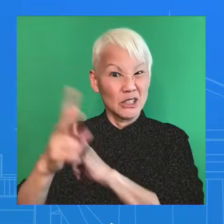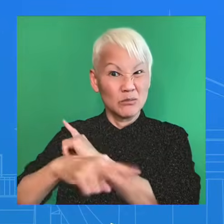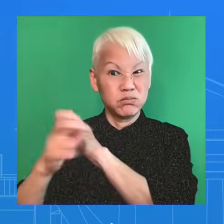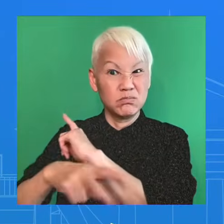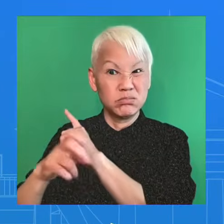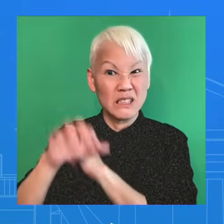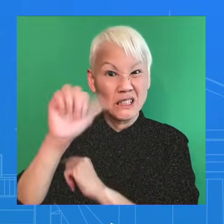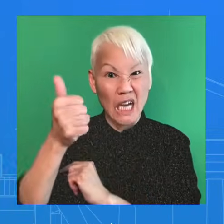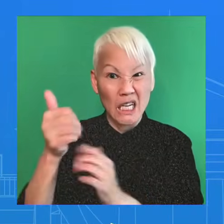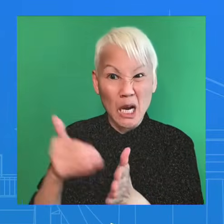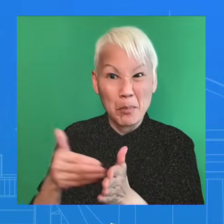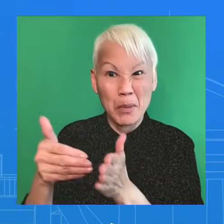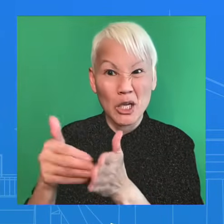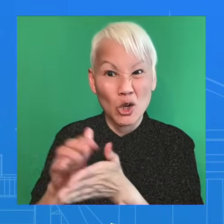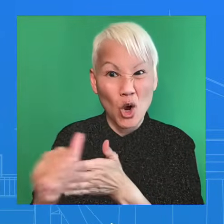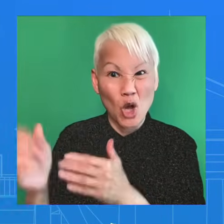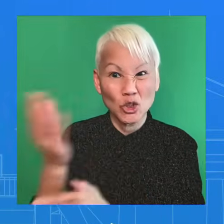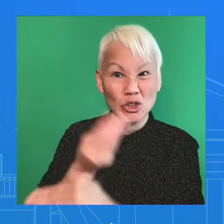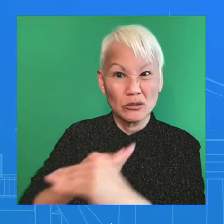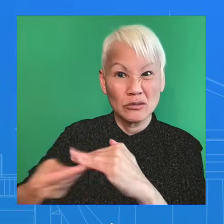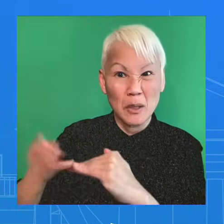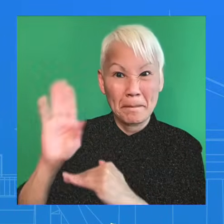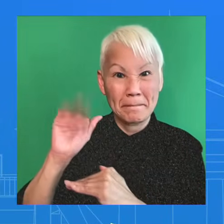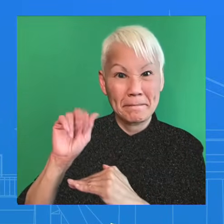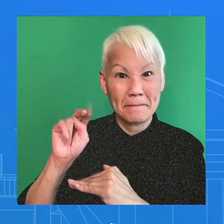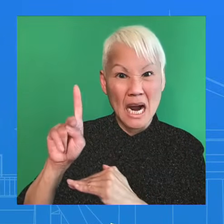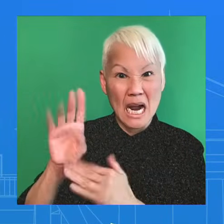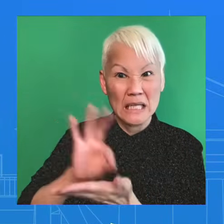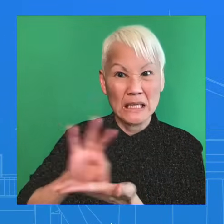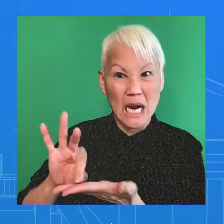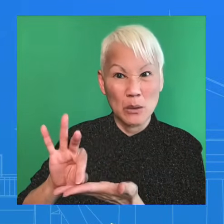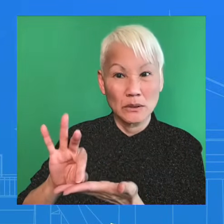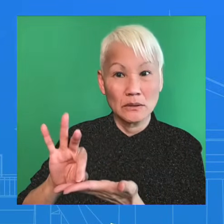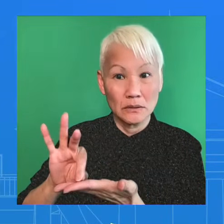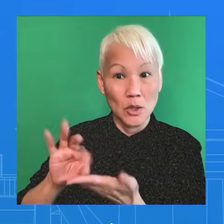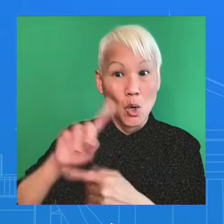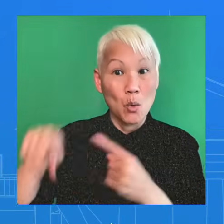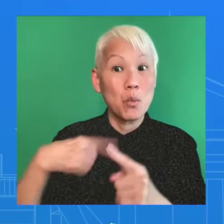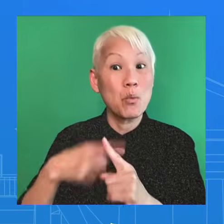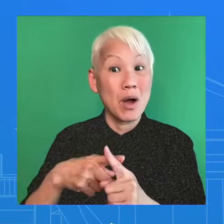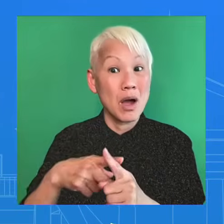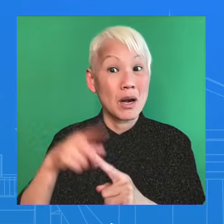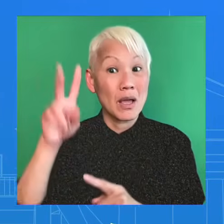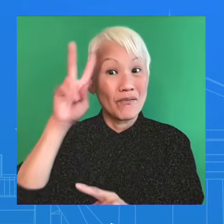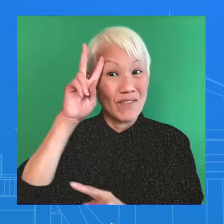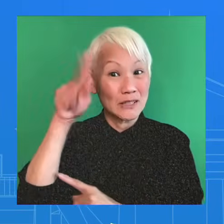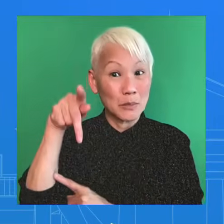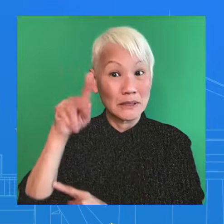there may be several national security concerns at hand here with their alleged ties to the foreign countries.